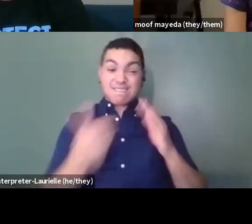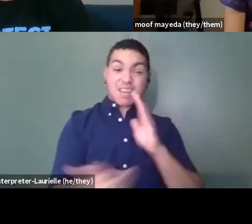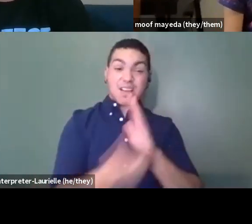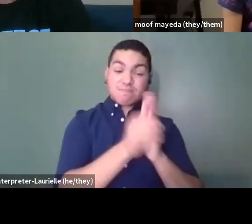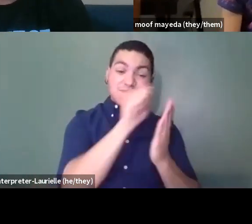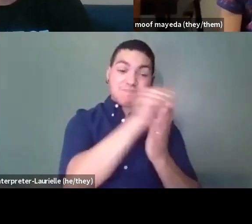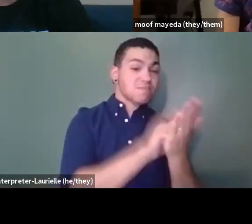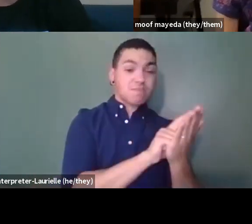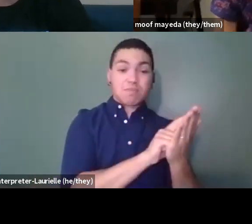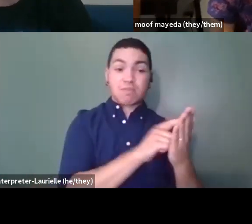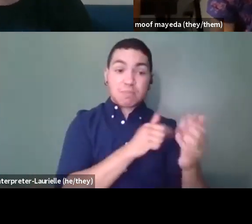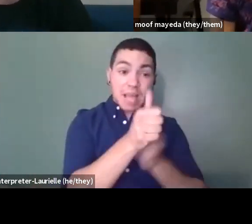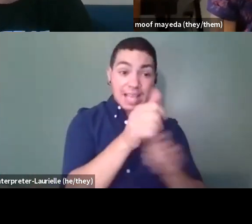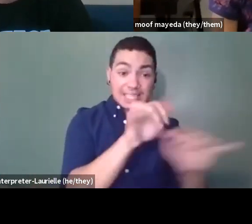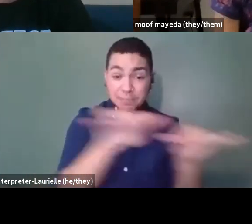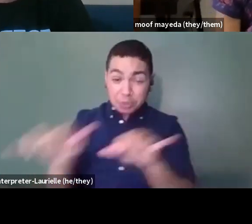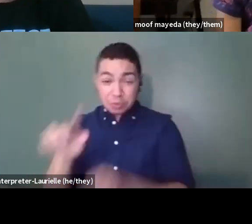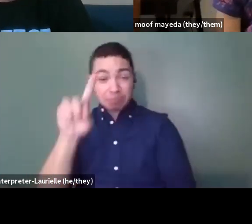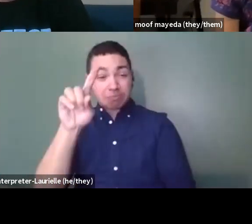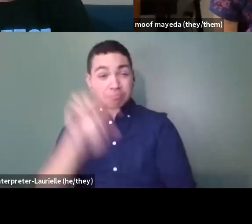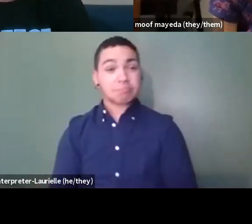teachers who want to be supportive of trans and gender